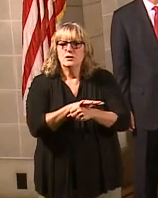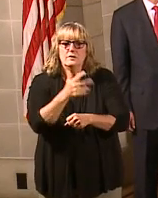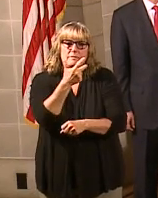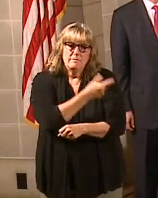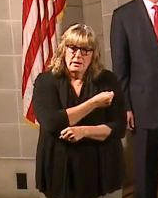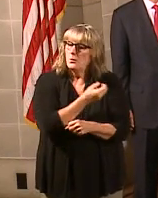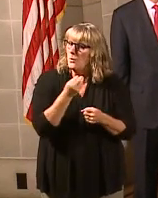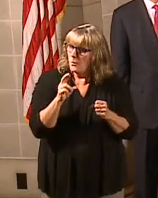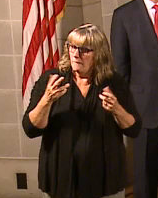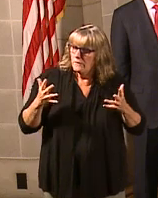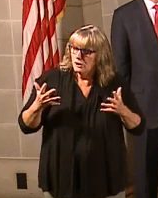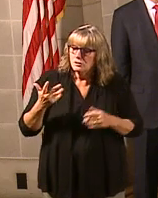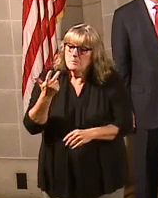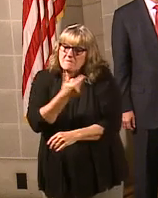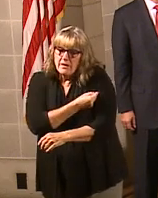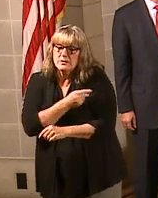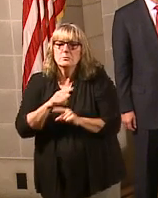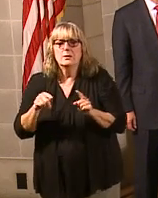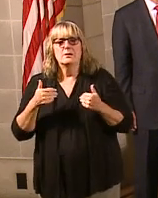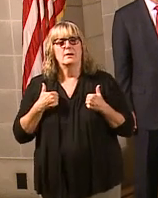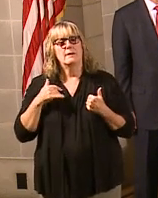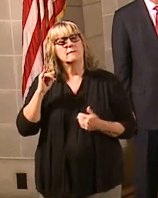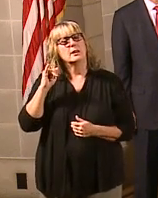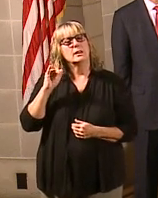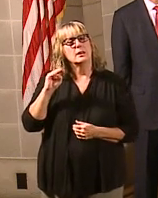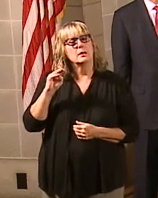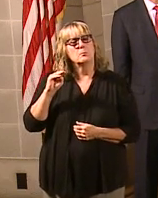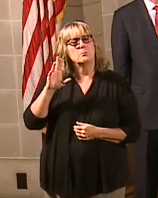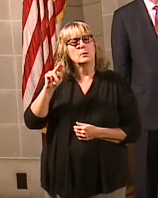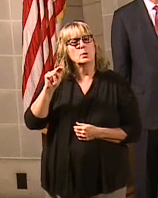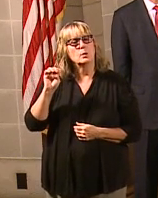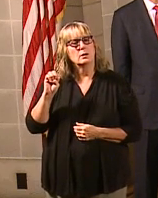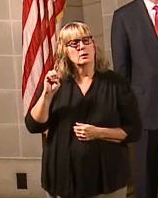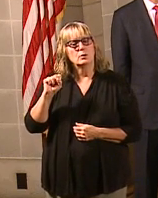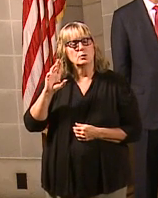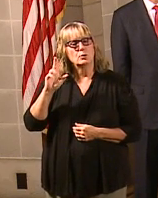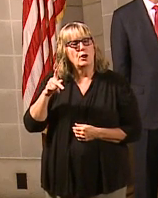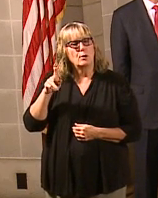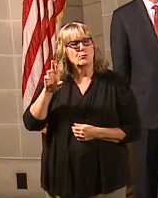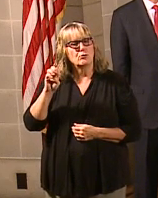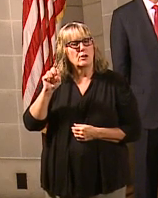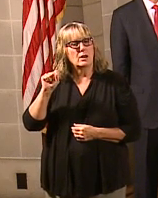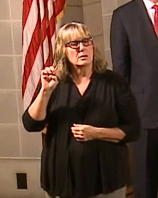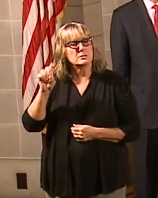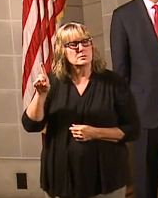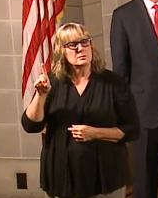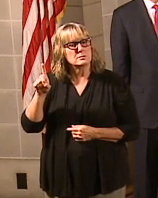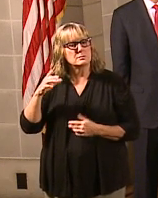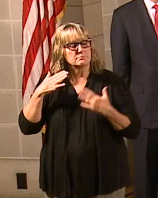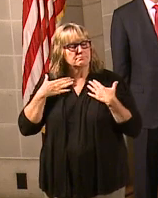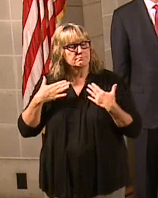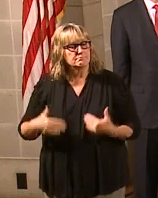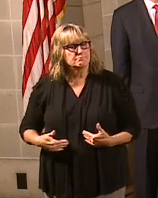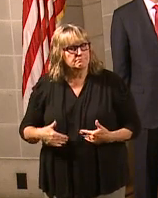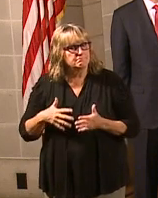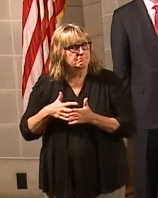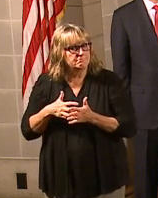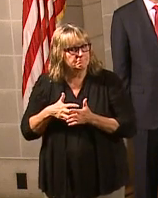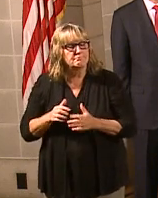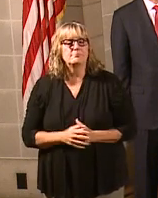YOUR DOCTOR BELIEVES YOU ARE AT